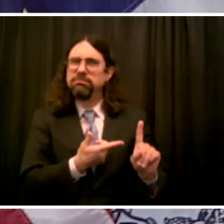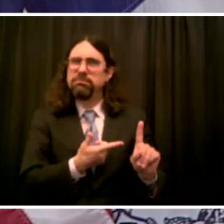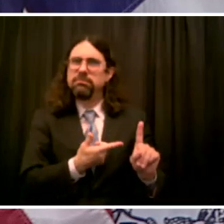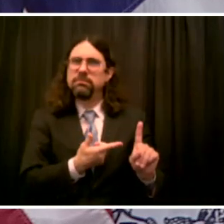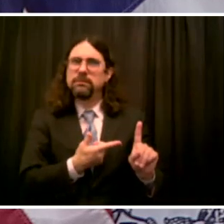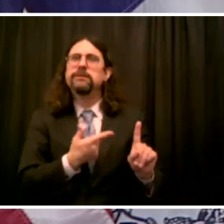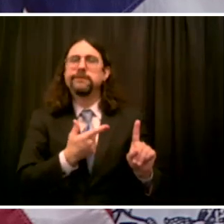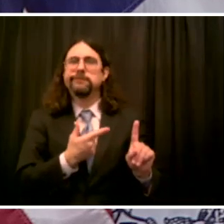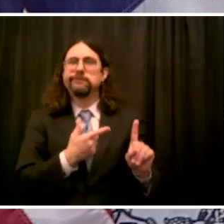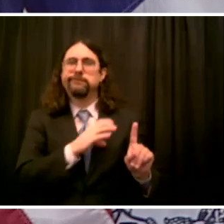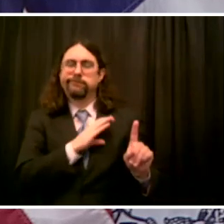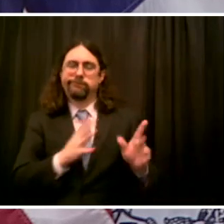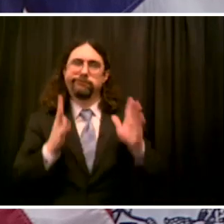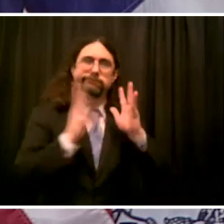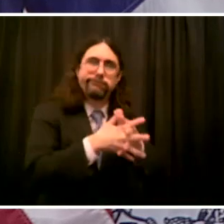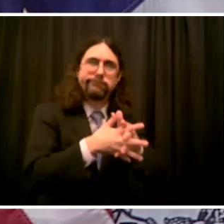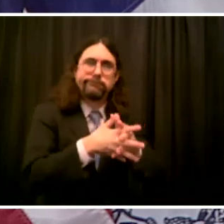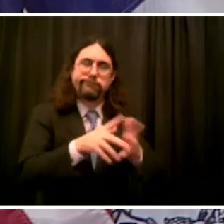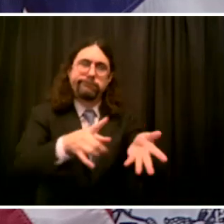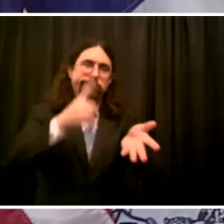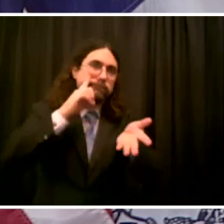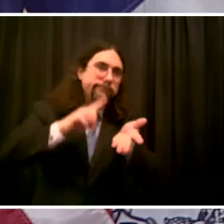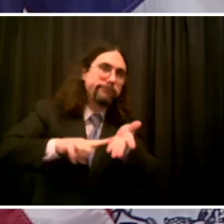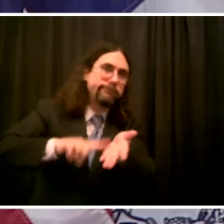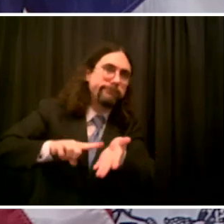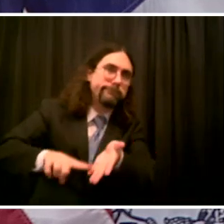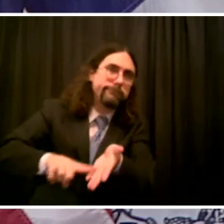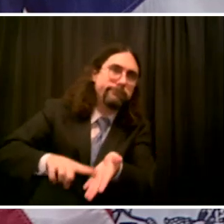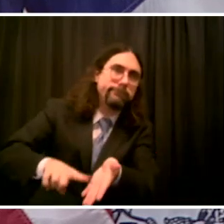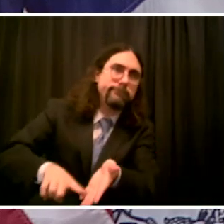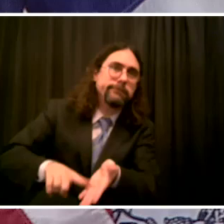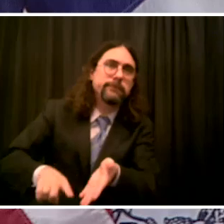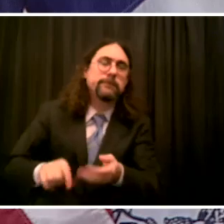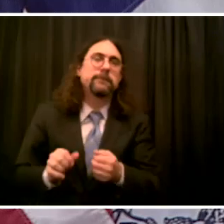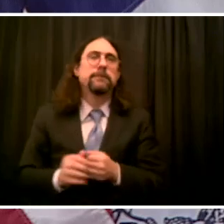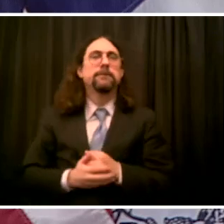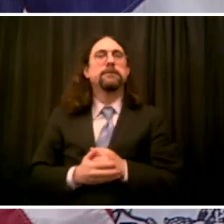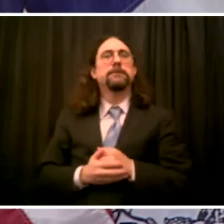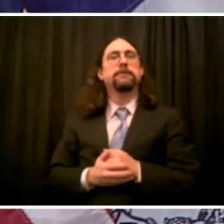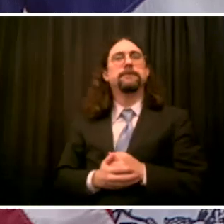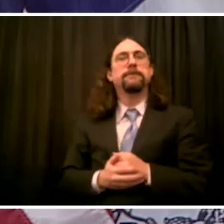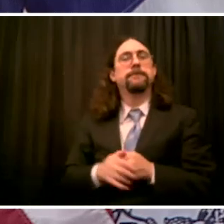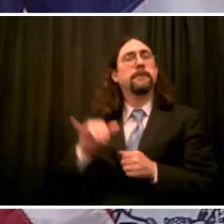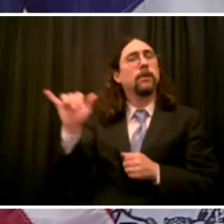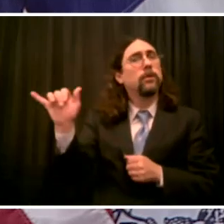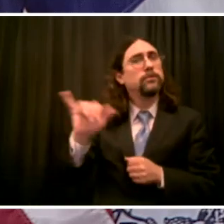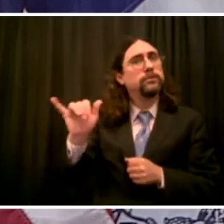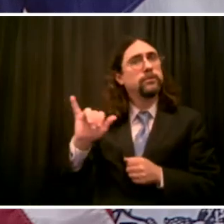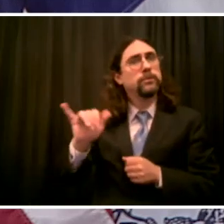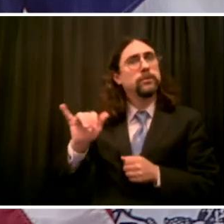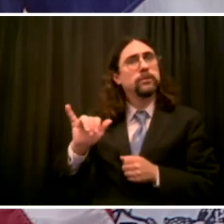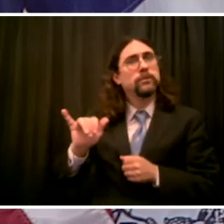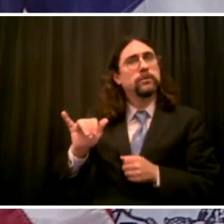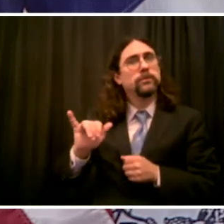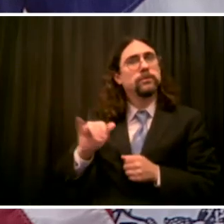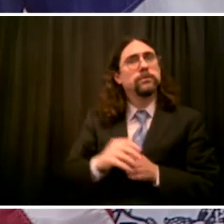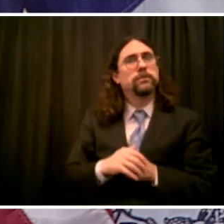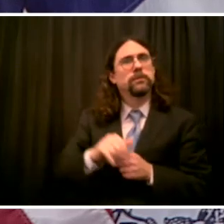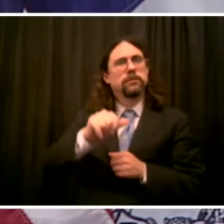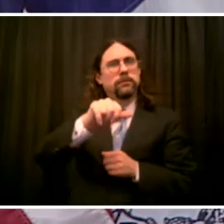CONSIDER SHARING UPDATES FOR ALL OFFICERS WHO HAVE DONE SOCIAL DISTANCING